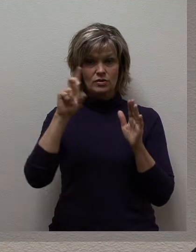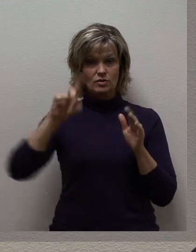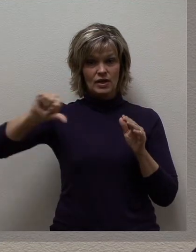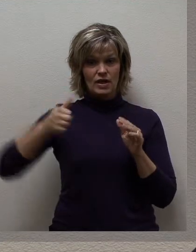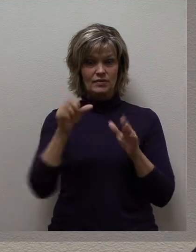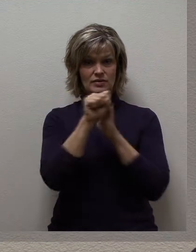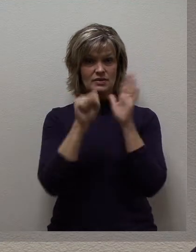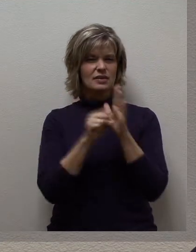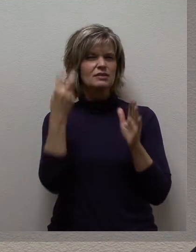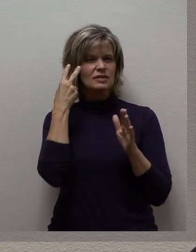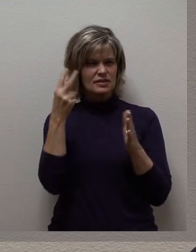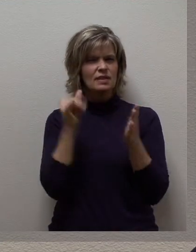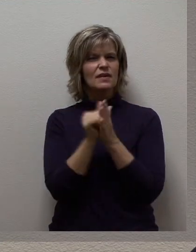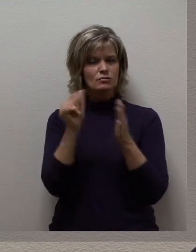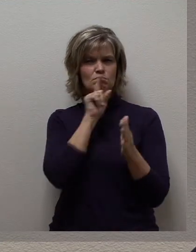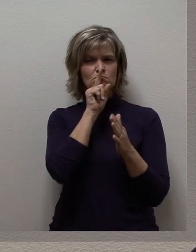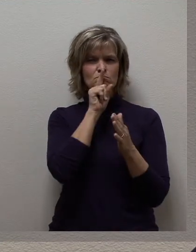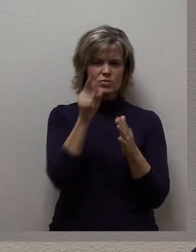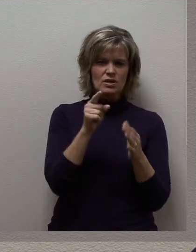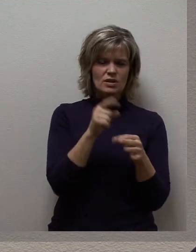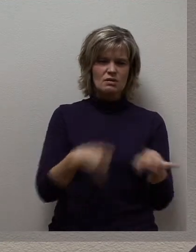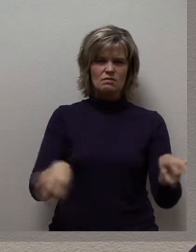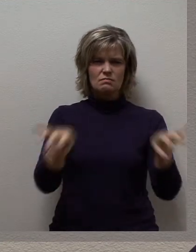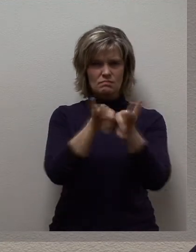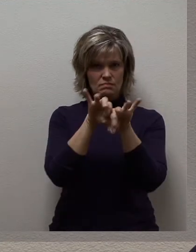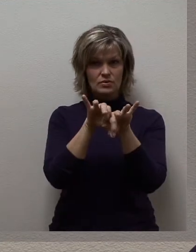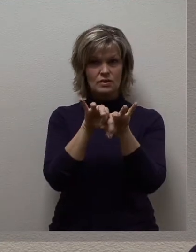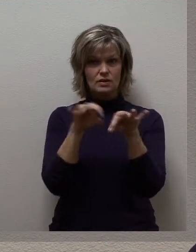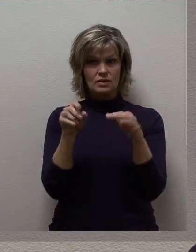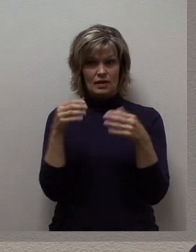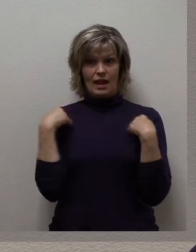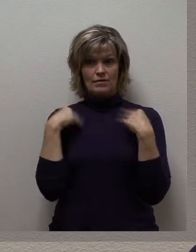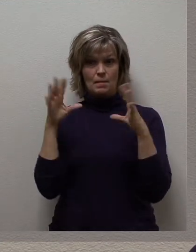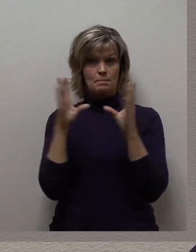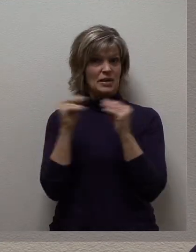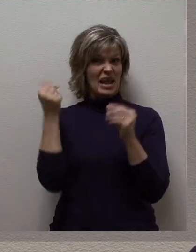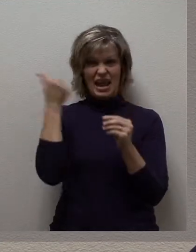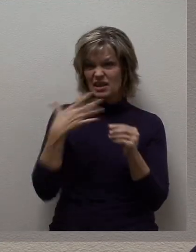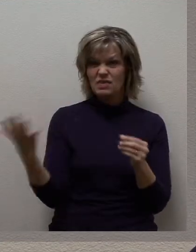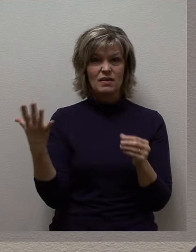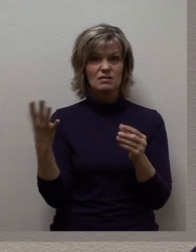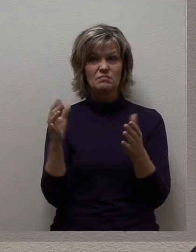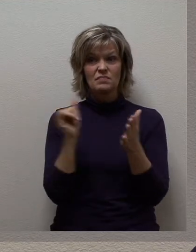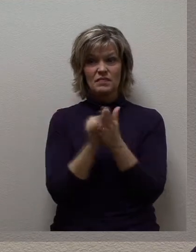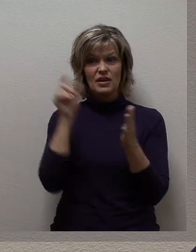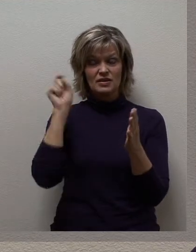and other states will see that that's a priority, that when there's a meeting of any kind,